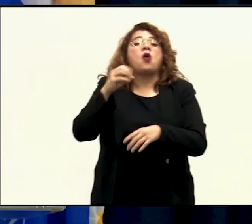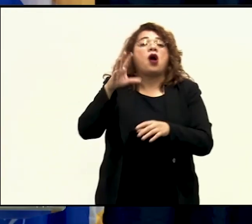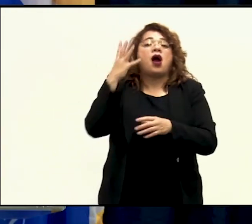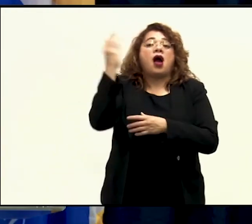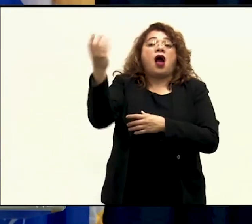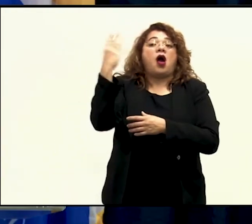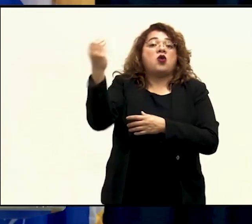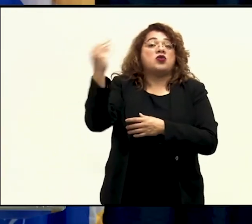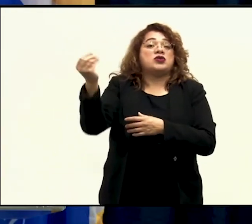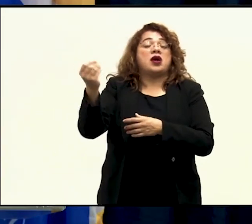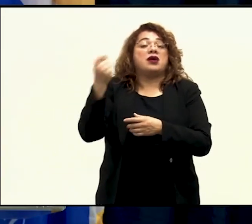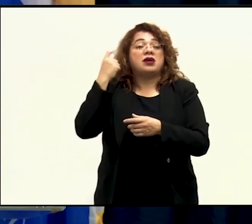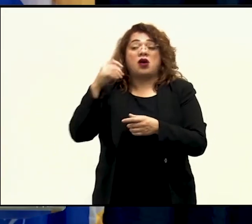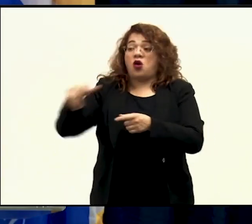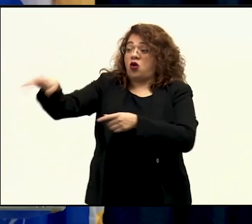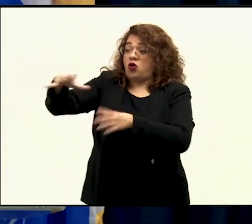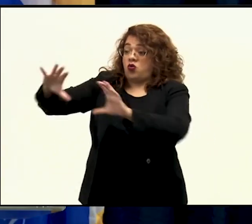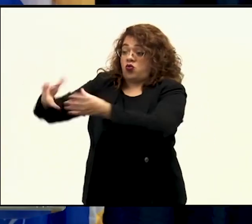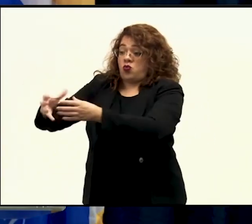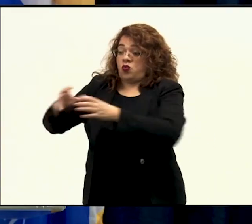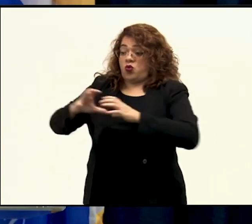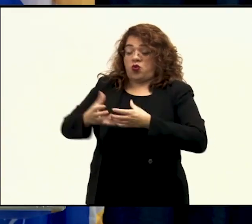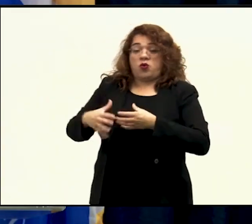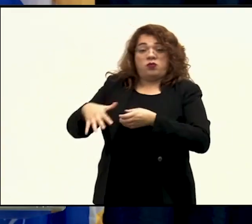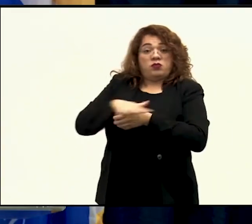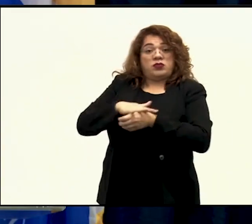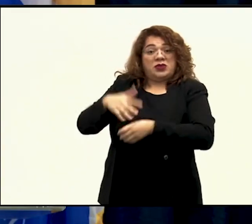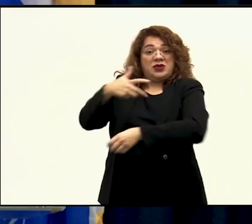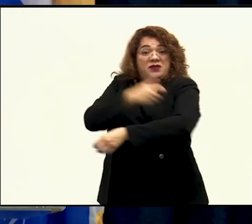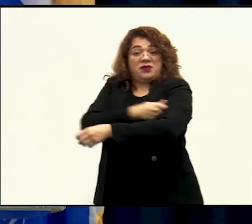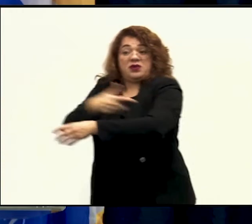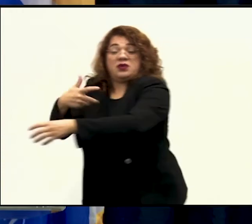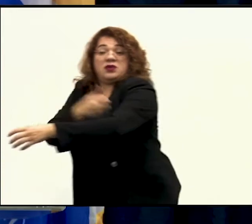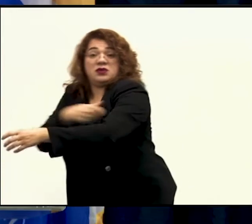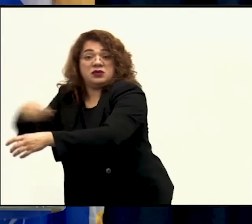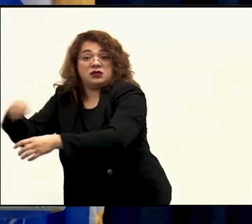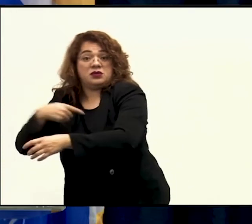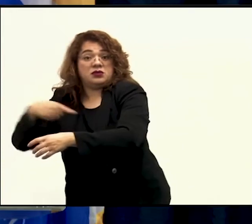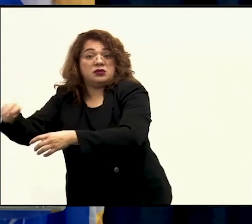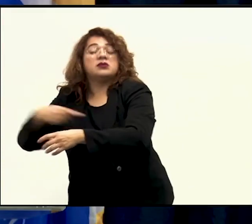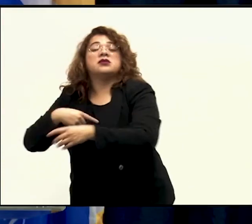people, or if you're indoor/outdoor visits with unvaccinated people from a single household